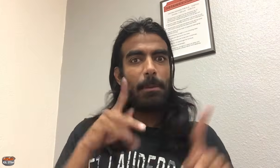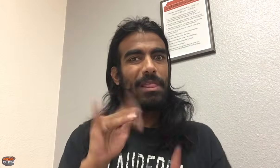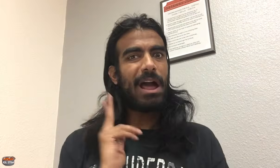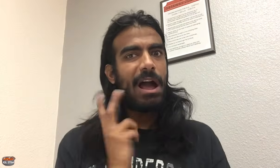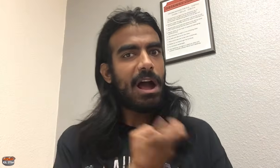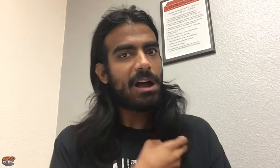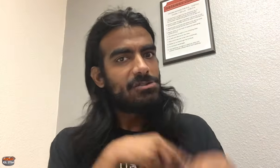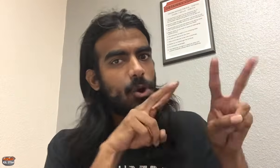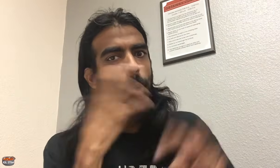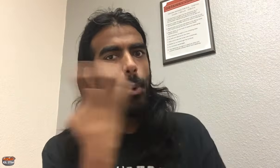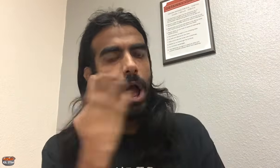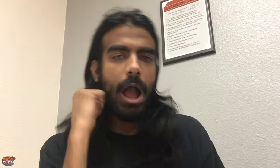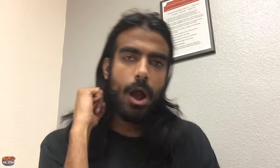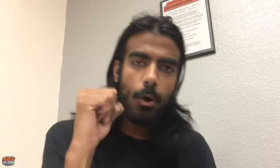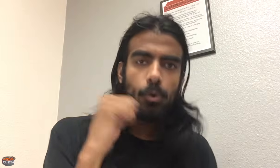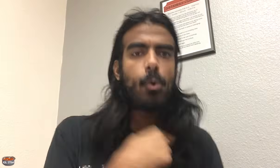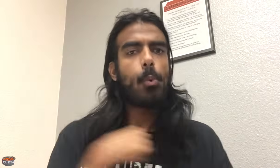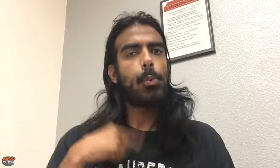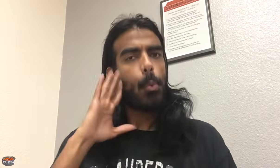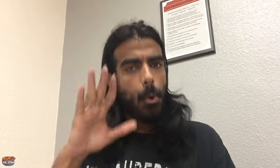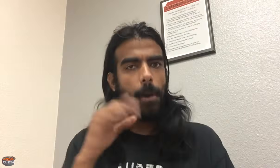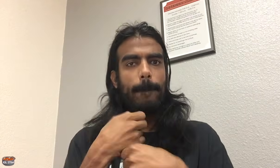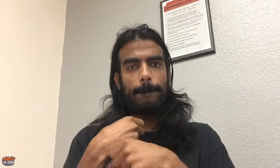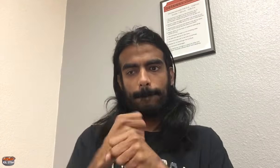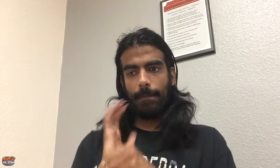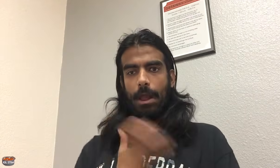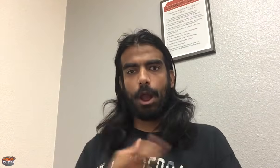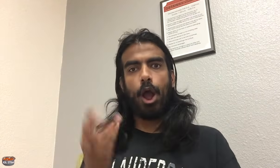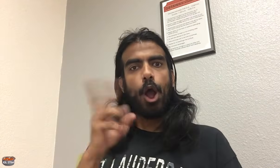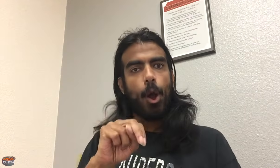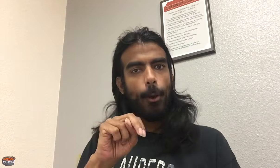he inspired so many other Deaf filmmakers.